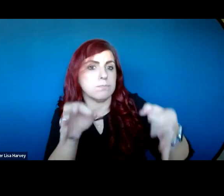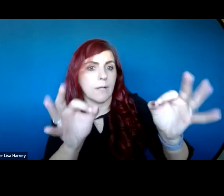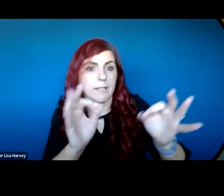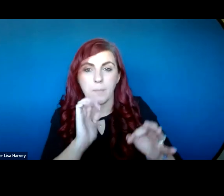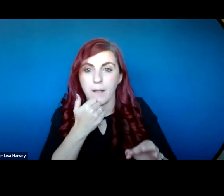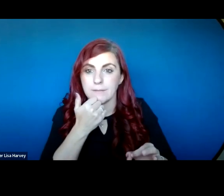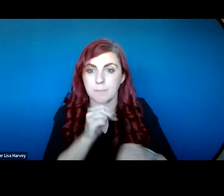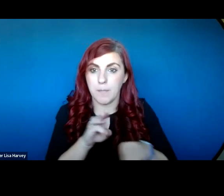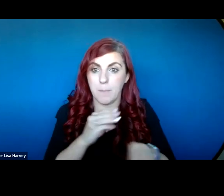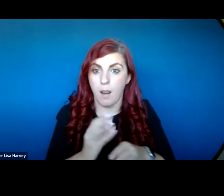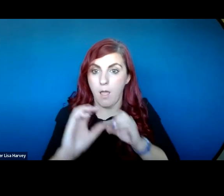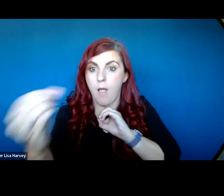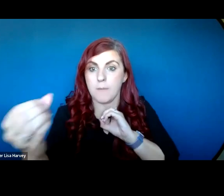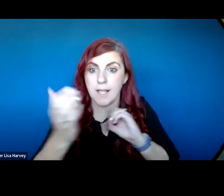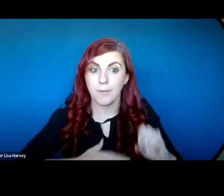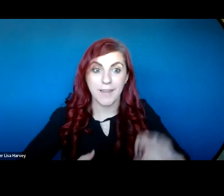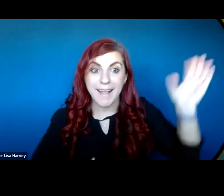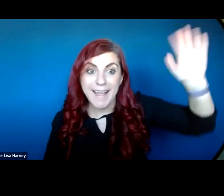side of the road acknowledge me, hi!